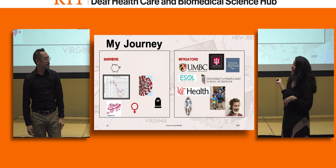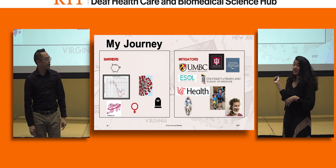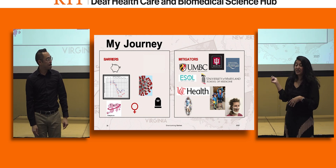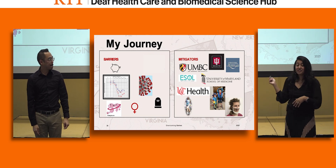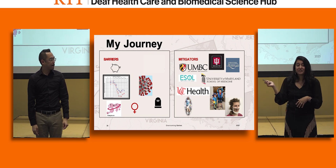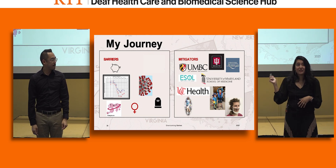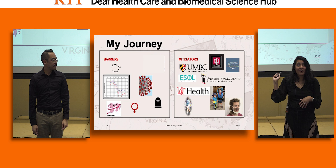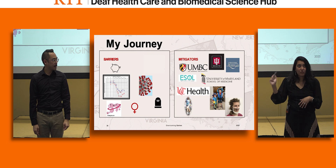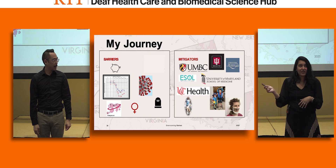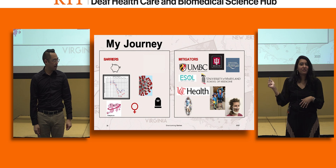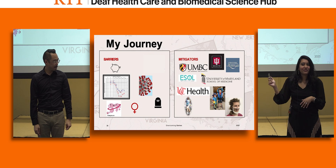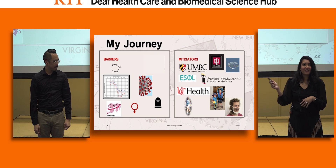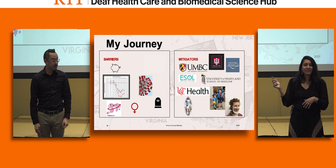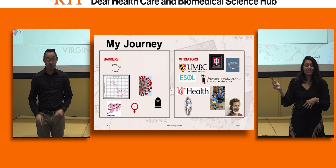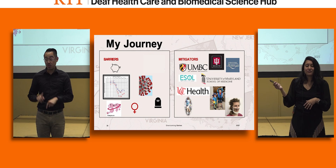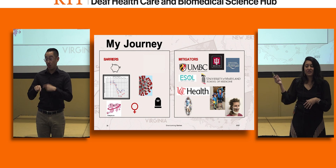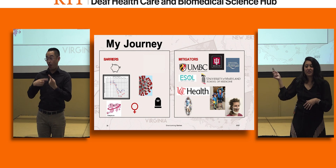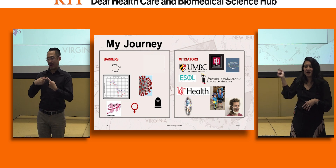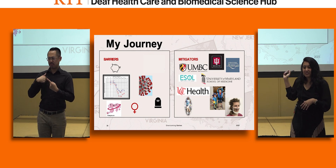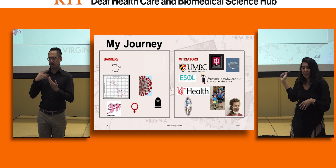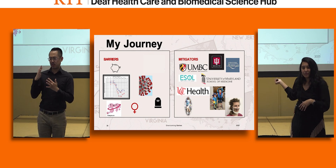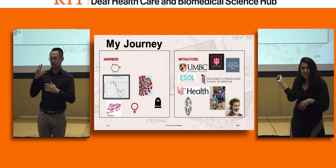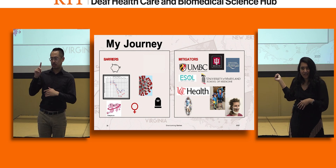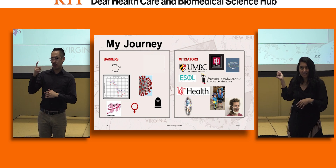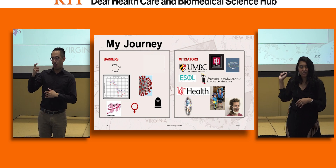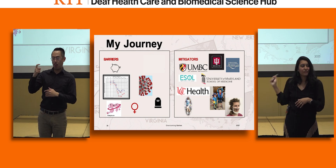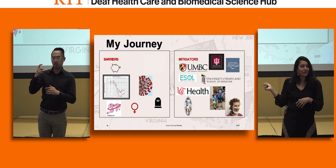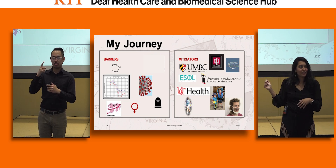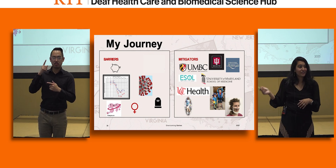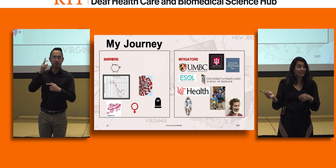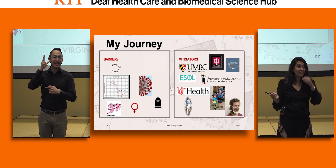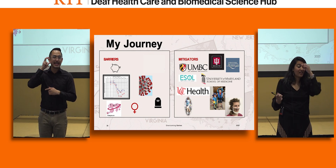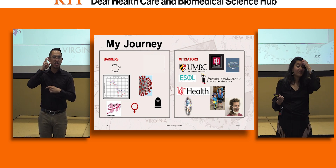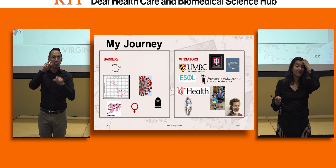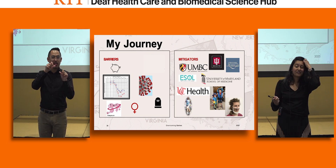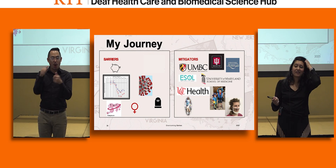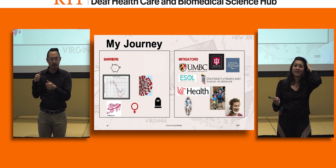I actually-- when I was diagnosed with hearing loss, I was at the University of Cincinnati,